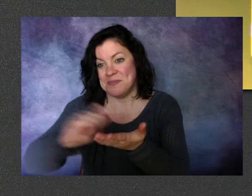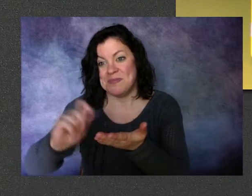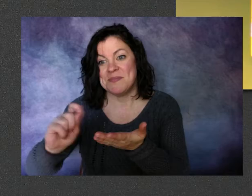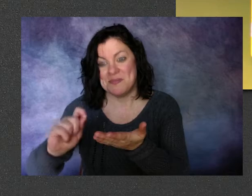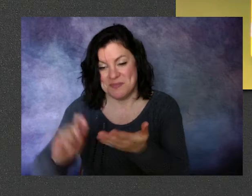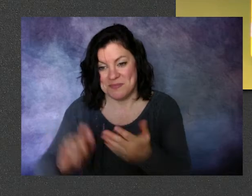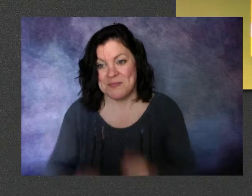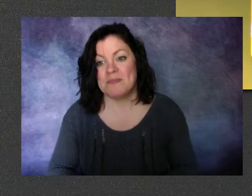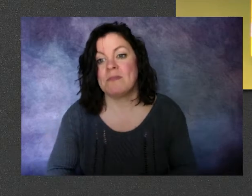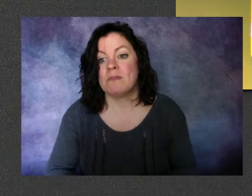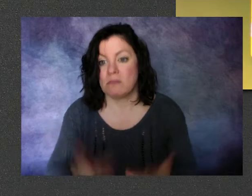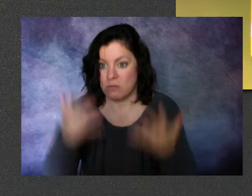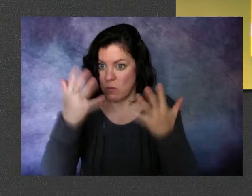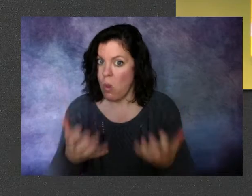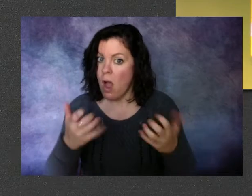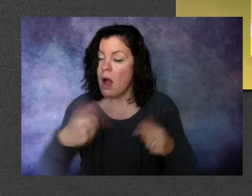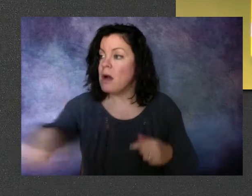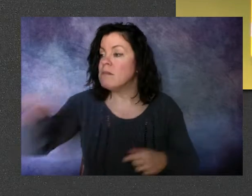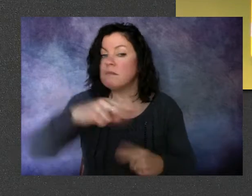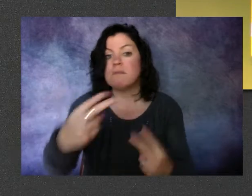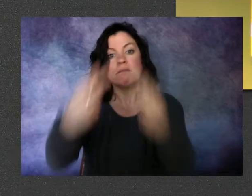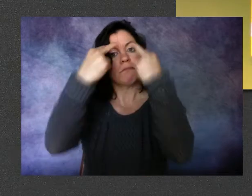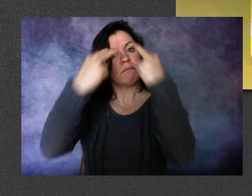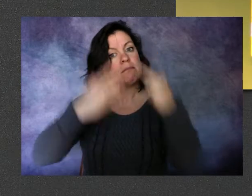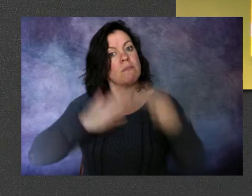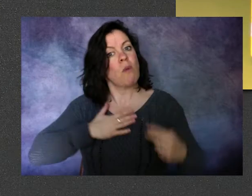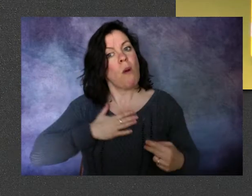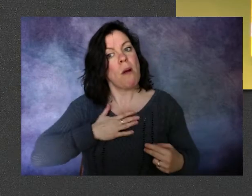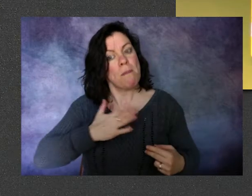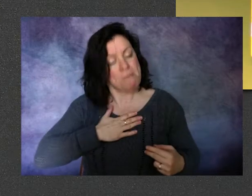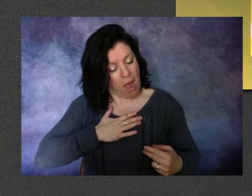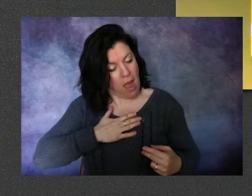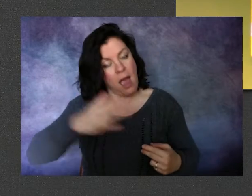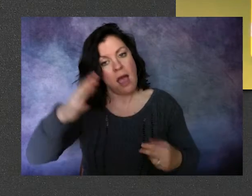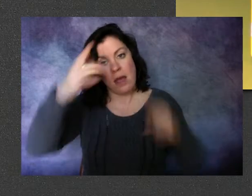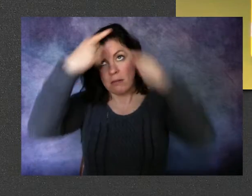So everybody knows that it's my hat.